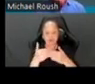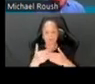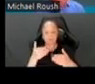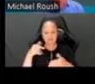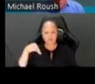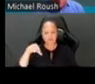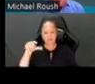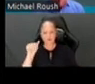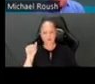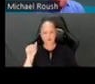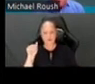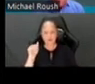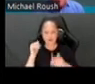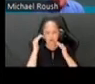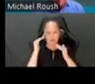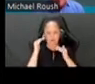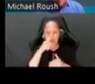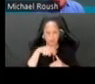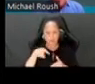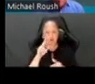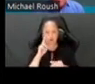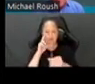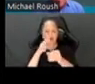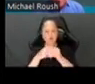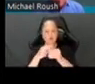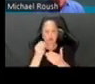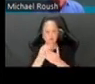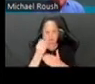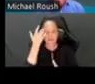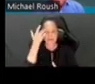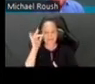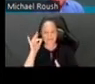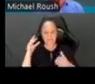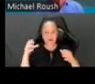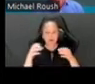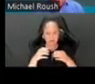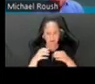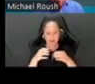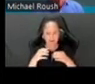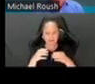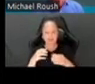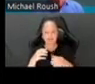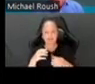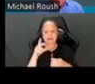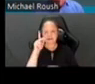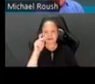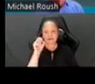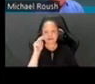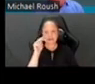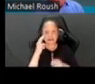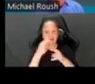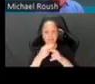& A. We hope that you'll join a Money Smart alliance. As Ken had mention, we are members